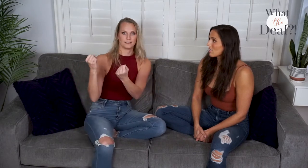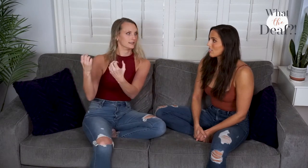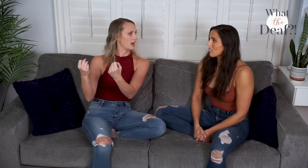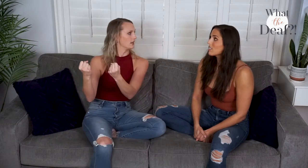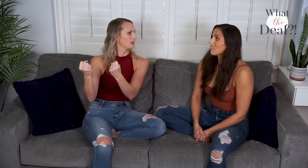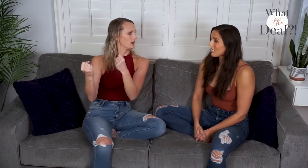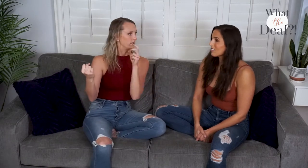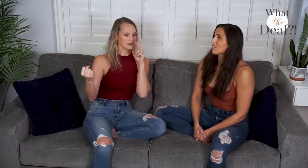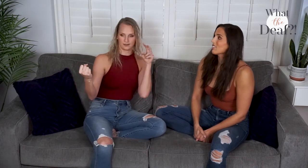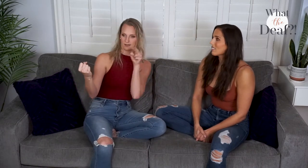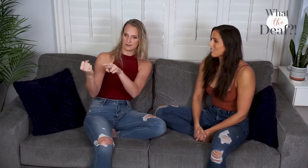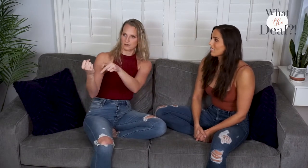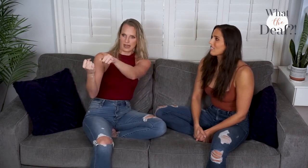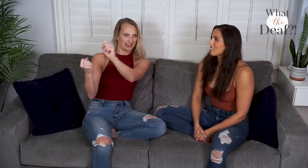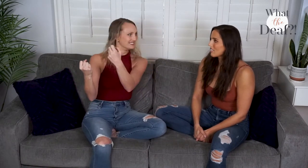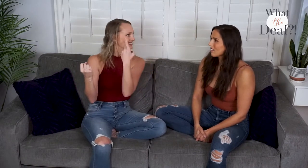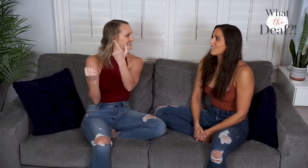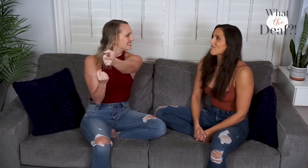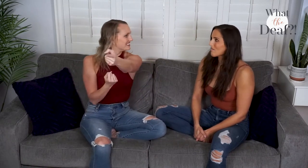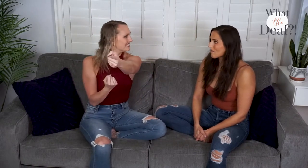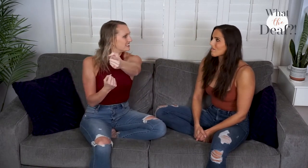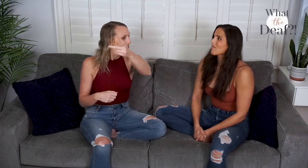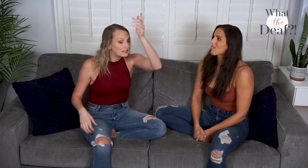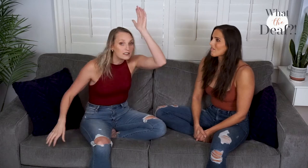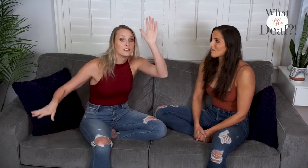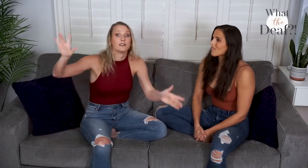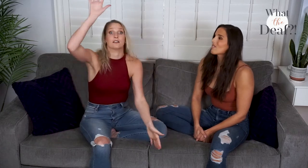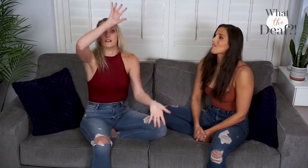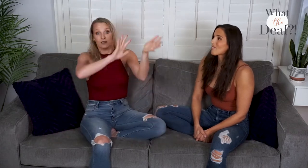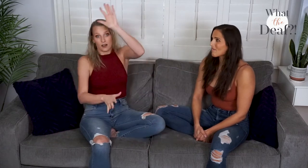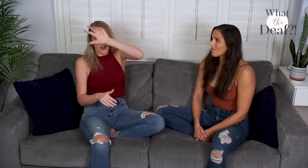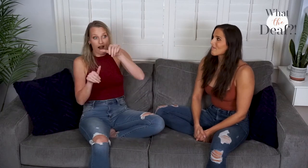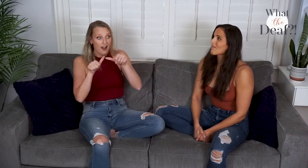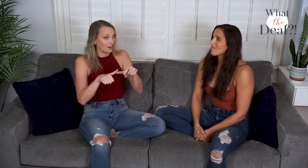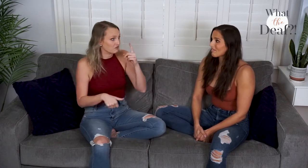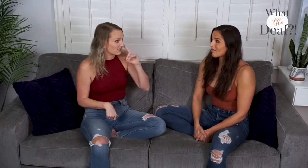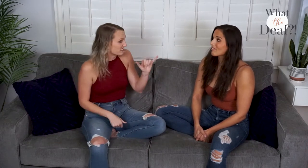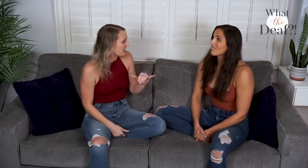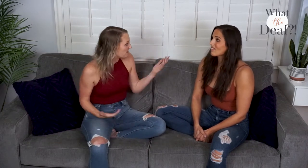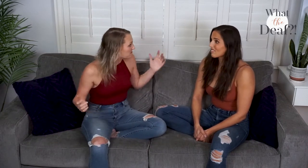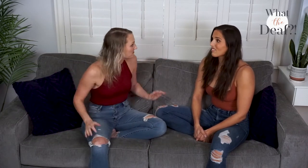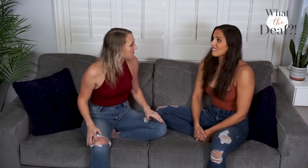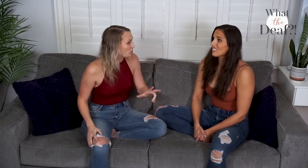while she was signing, I could see him past her and just, he continued directly–